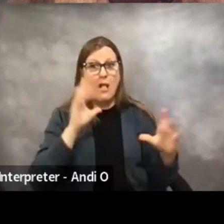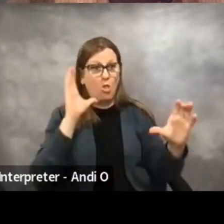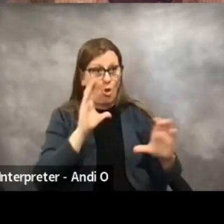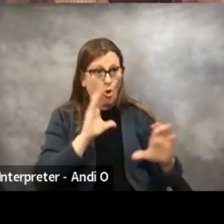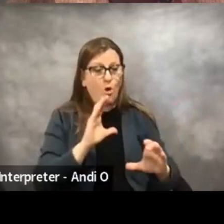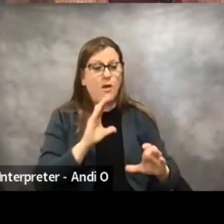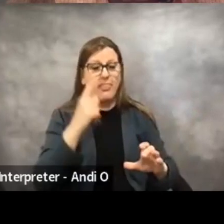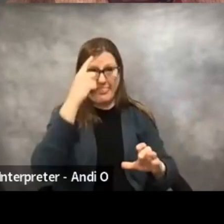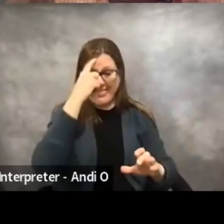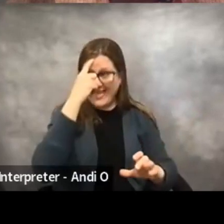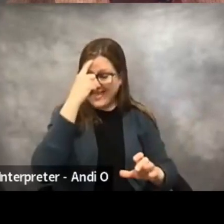time to start looking for.